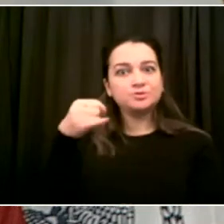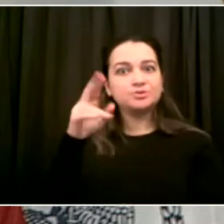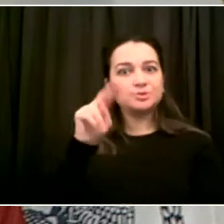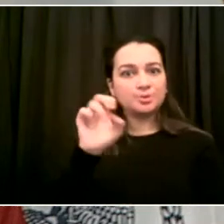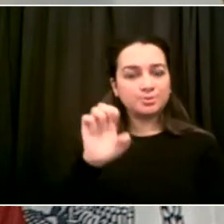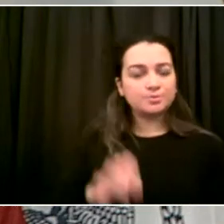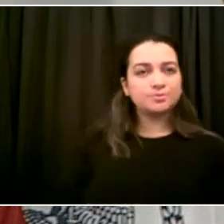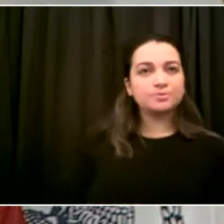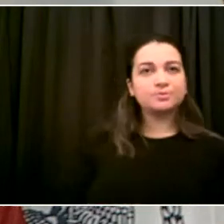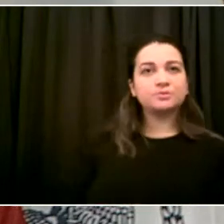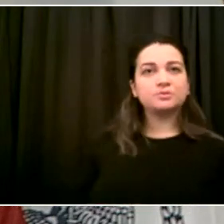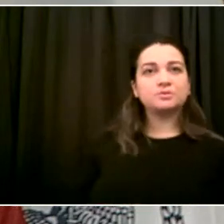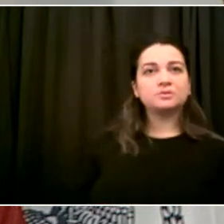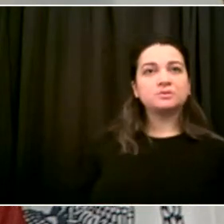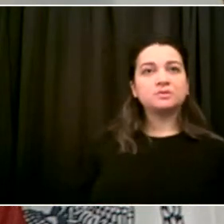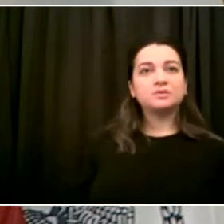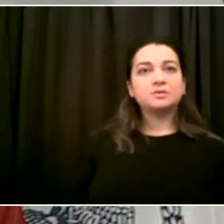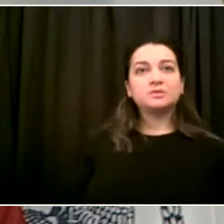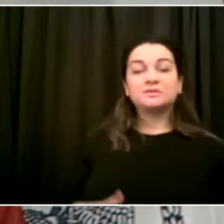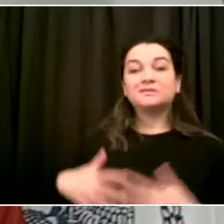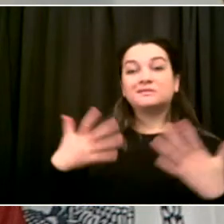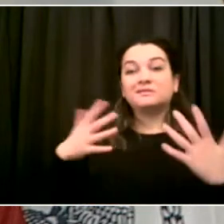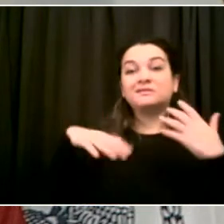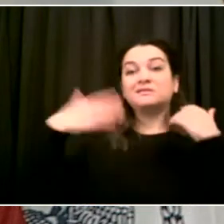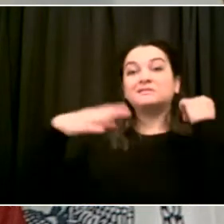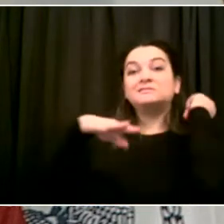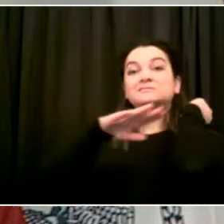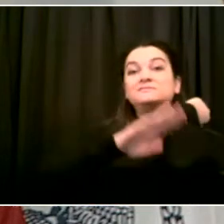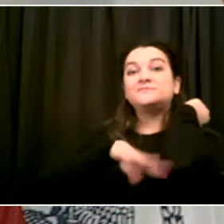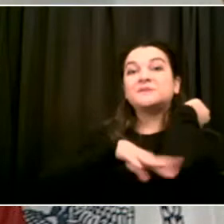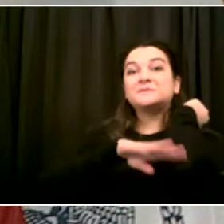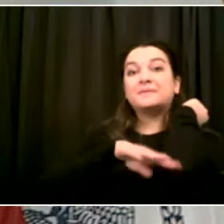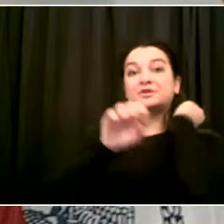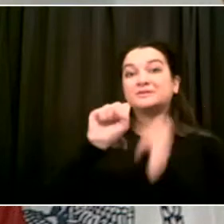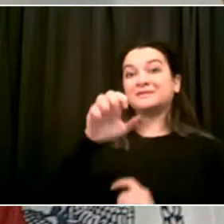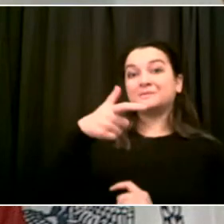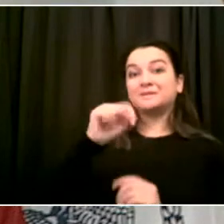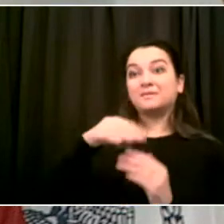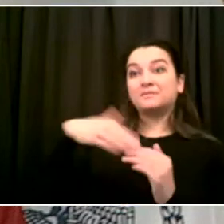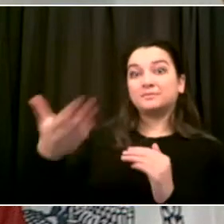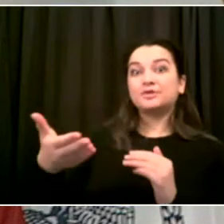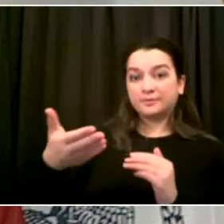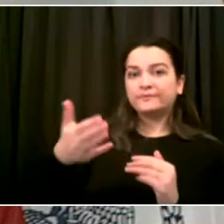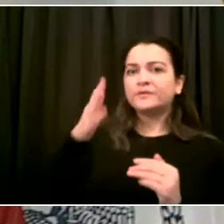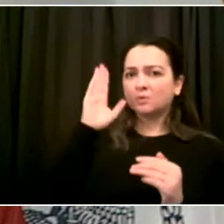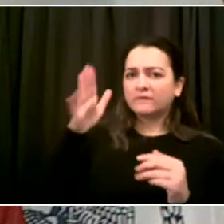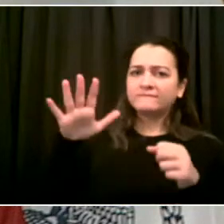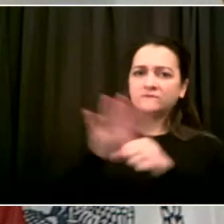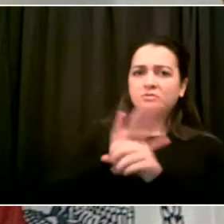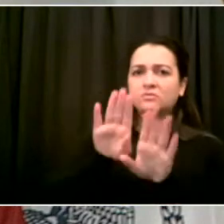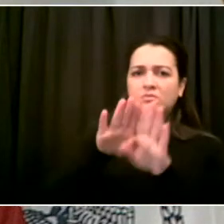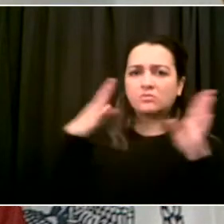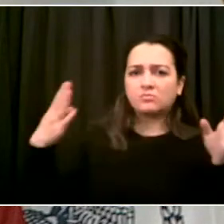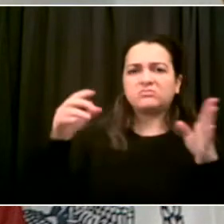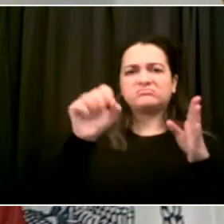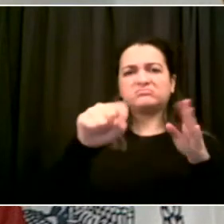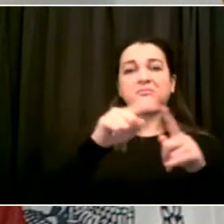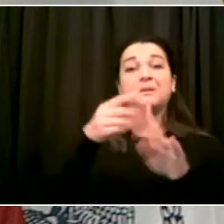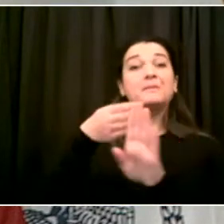AND THEN I AM ADAMANT BASED ON EVERYTHINGNG WE AARE SSEEING NOW WE'LL BE ABLE TO COME BACK FULL STRENGTH IN